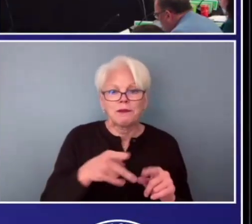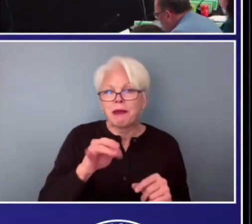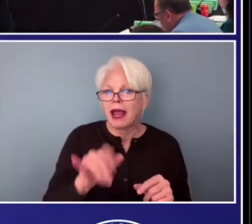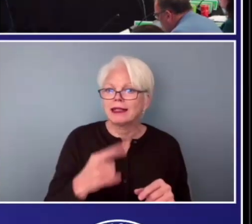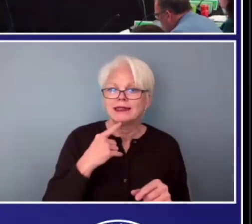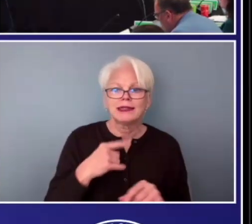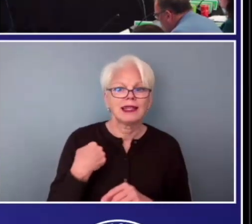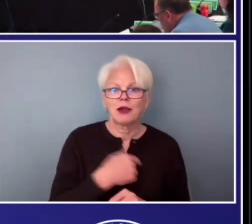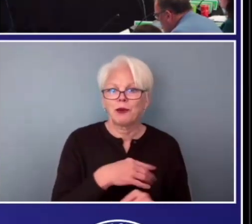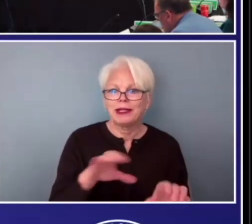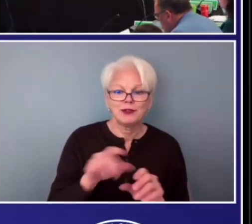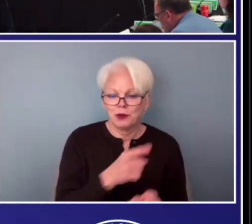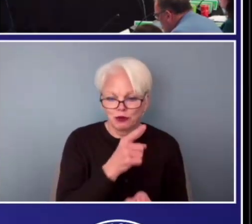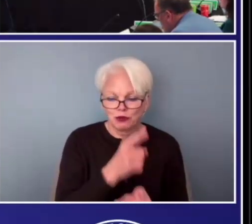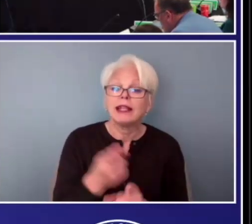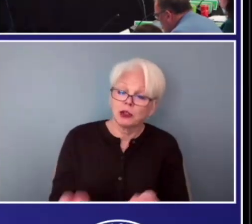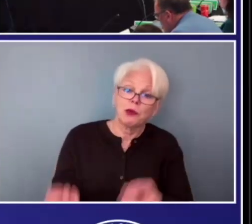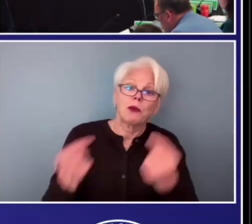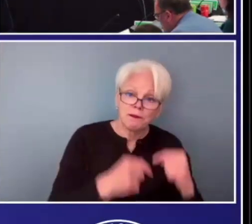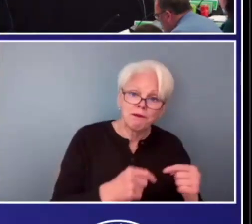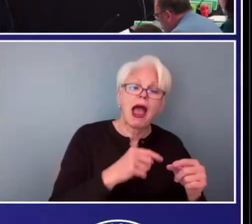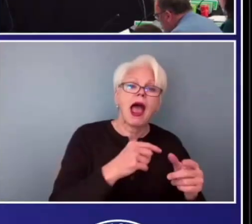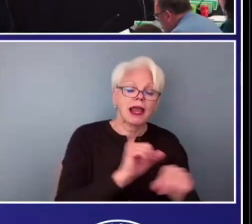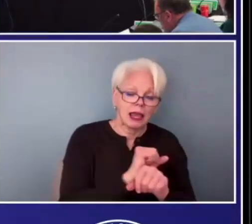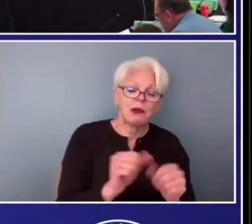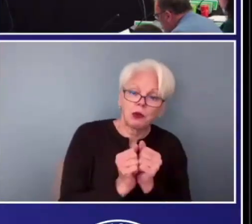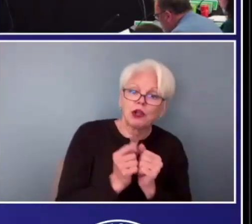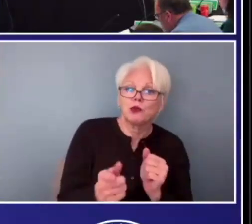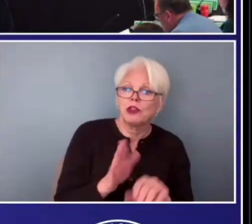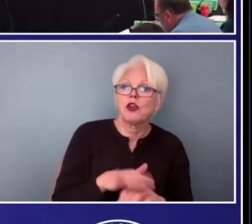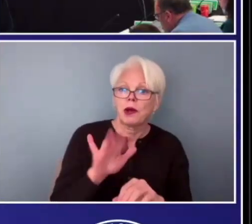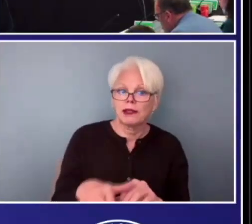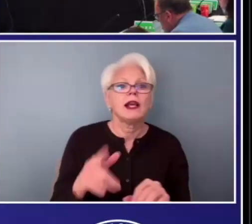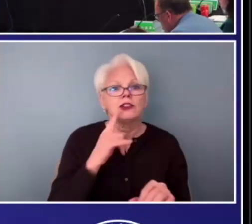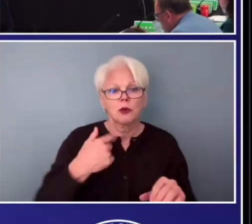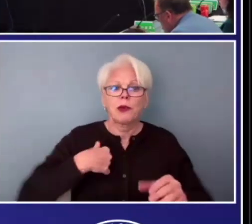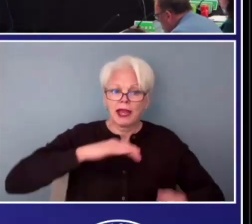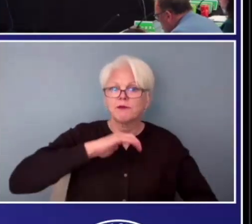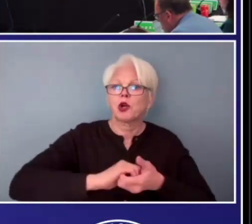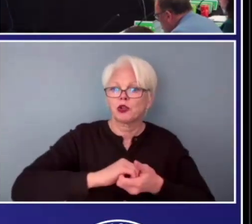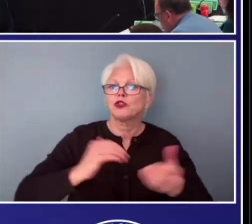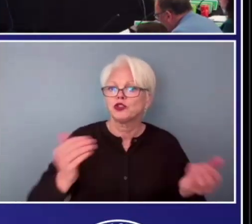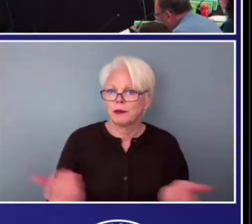get it right. We went back to the table and worked with you on that. So there's, there's partnership here, and I just want to remind us that we're